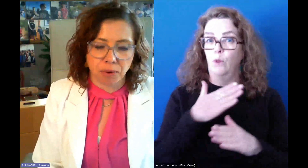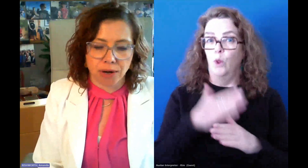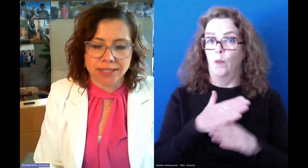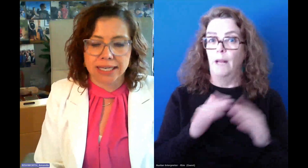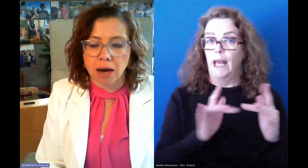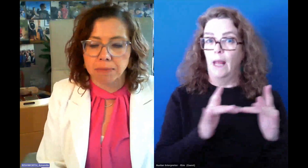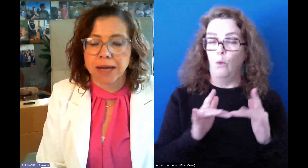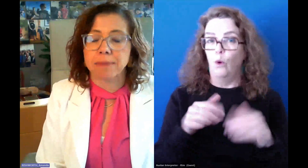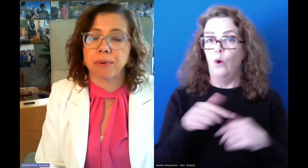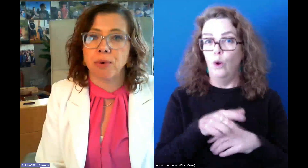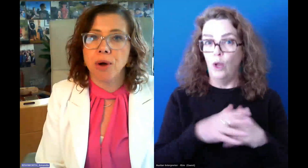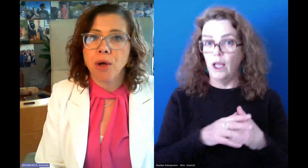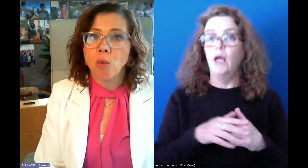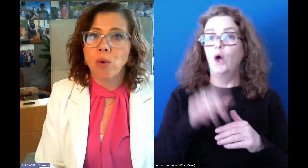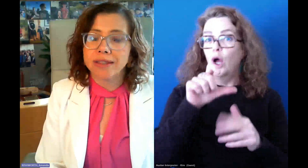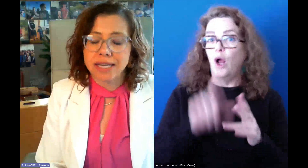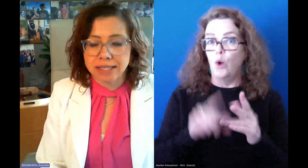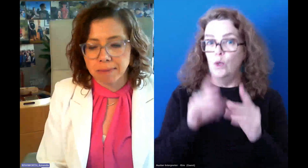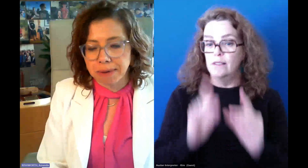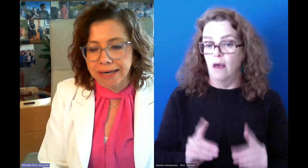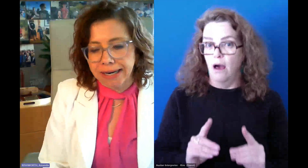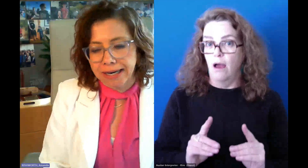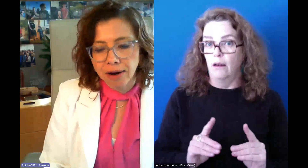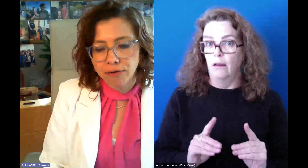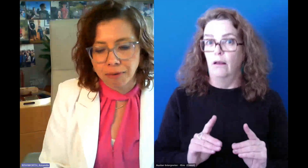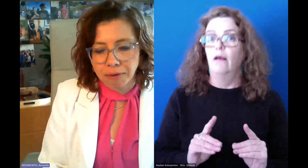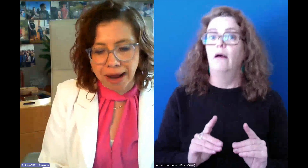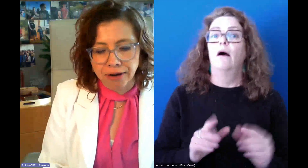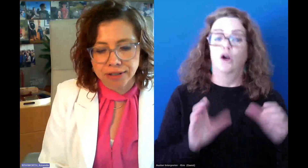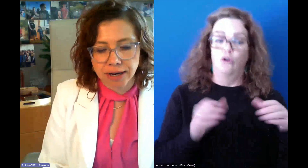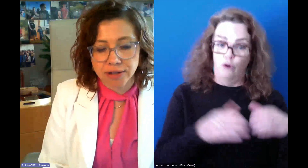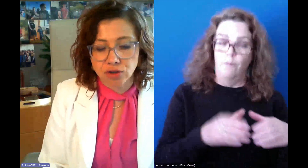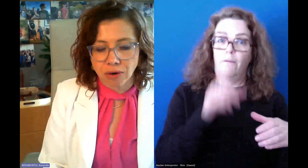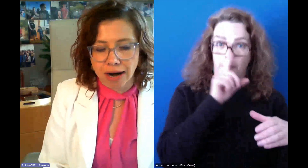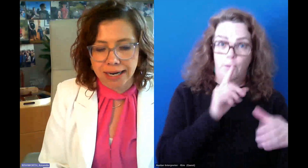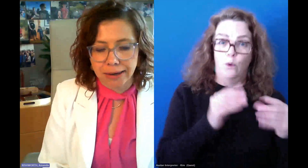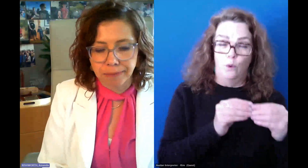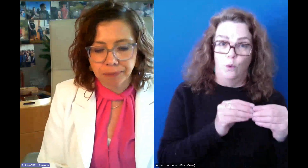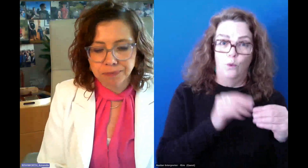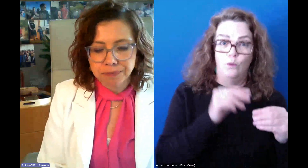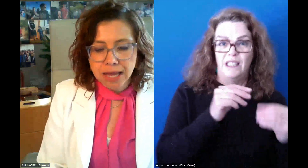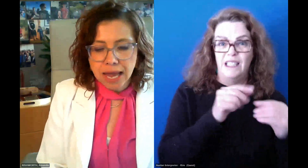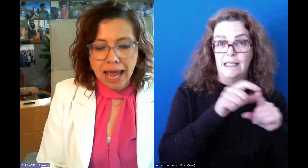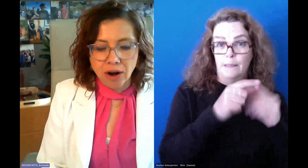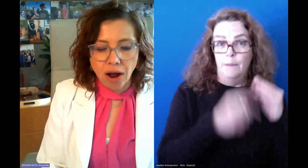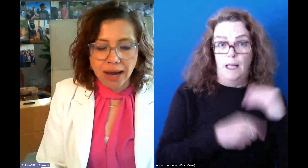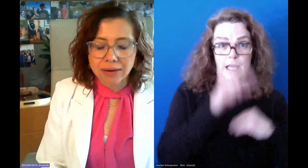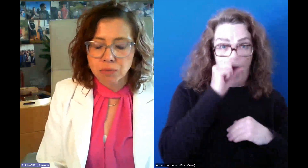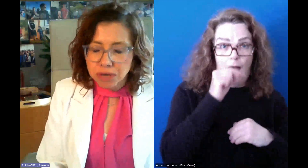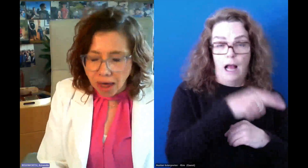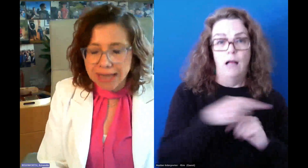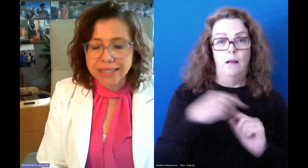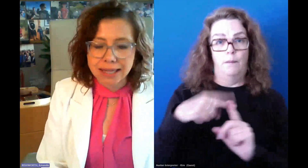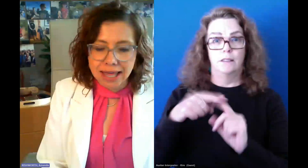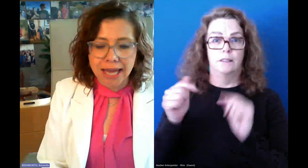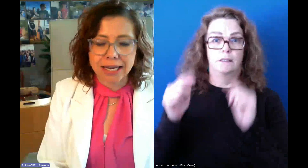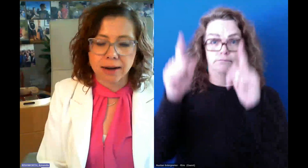employees and young people with disability from around Australia and I would like to thank and